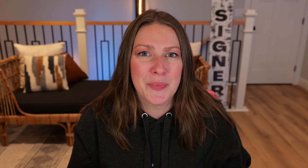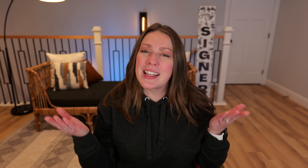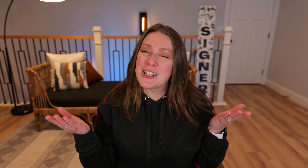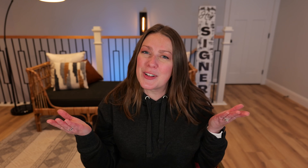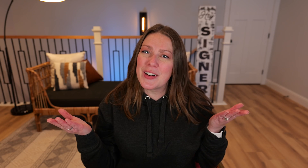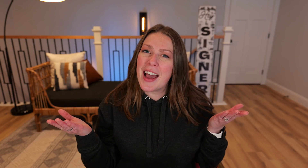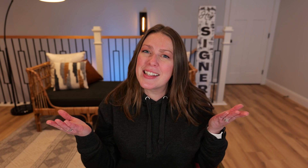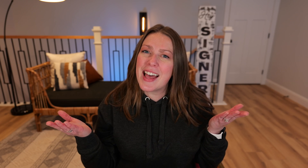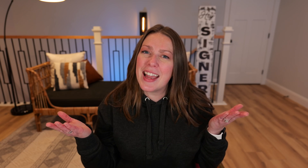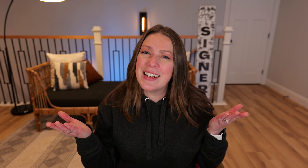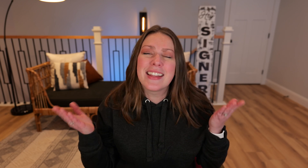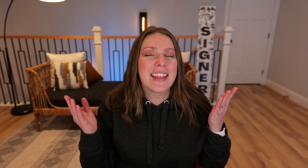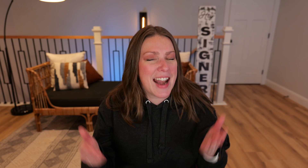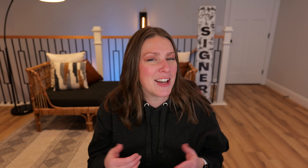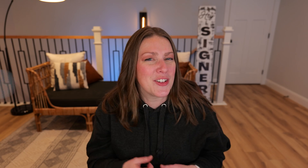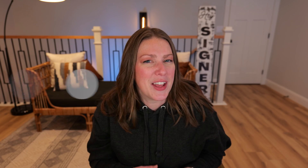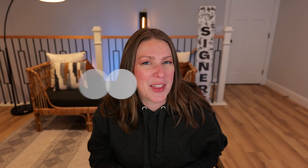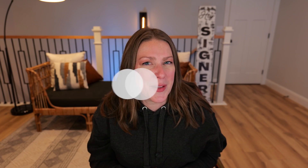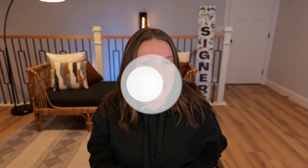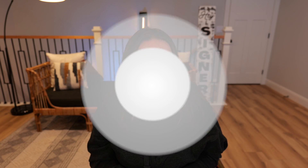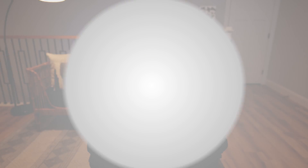Let's learn how to sign the national anthem.